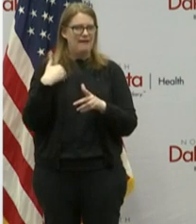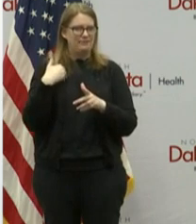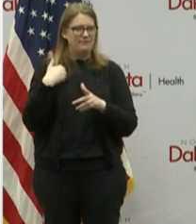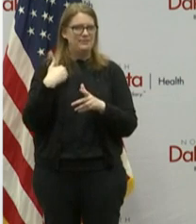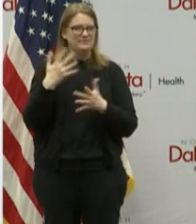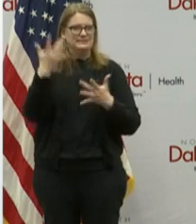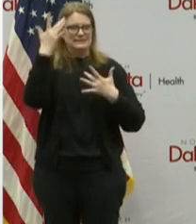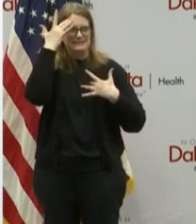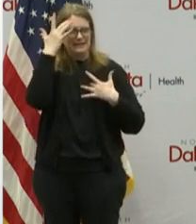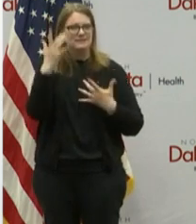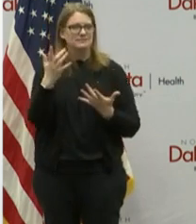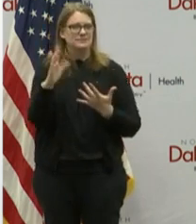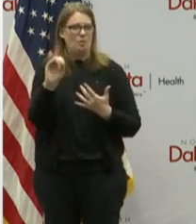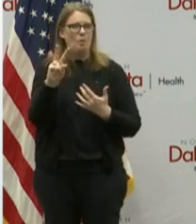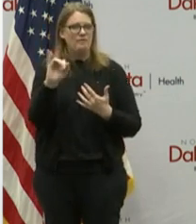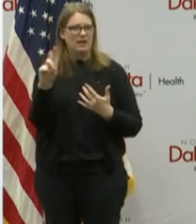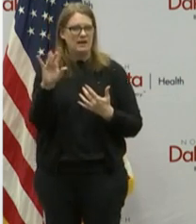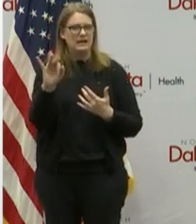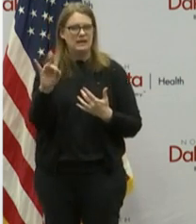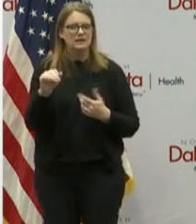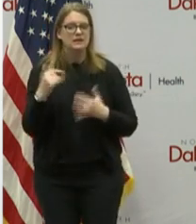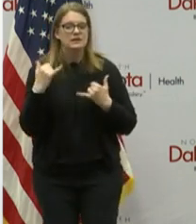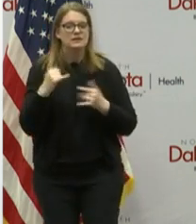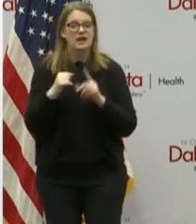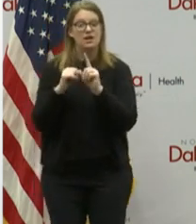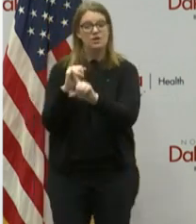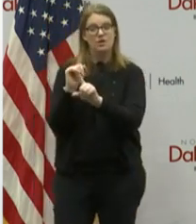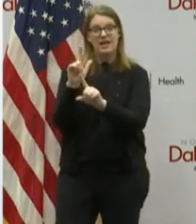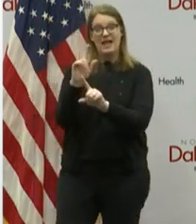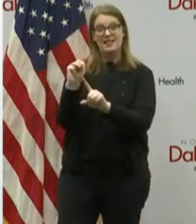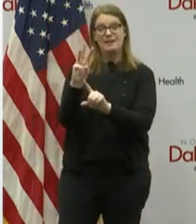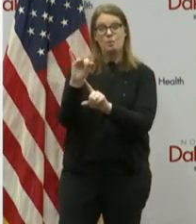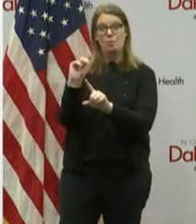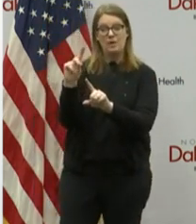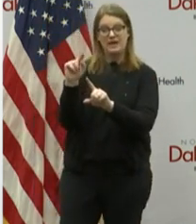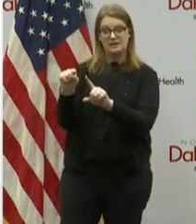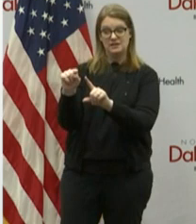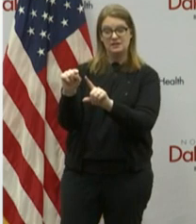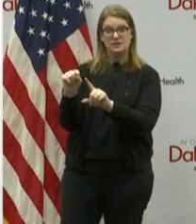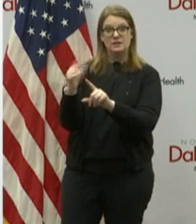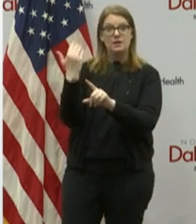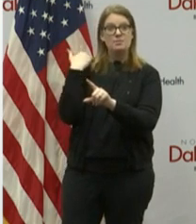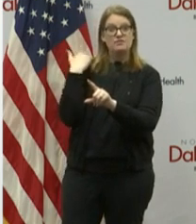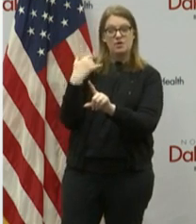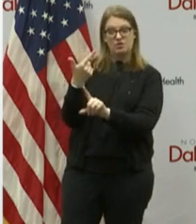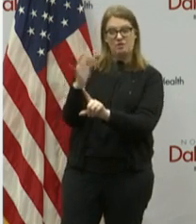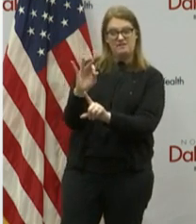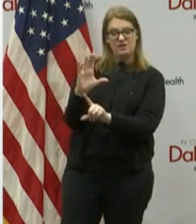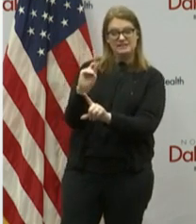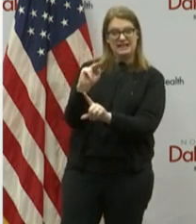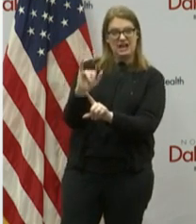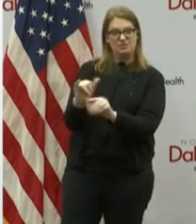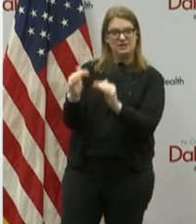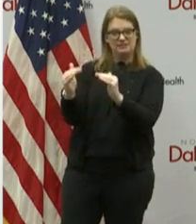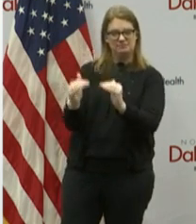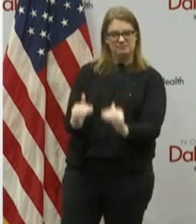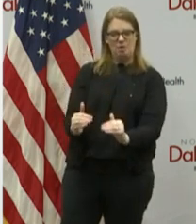POPULATION. WE CAN SEE WHAT THE OUTBREAK WAS WE HAD IN GRAND FORKS.